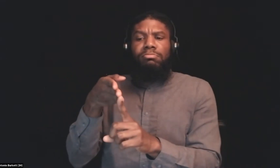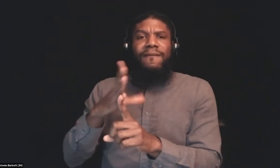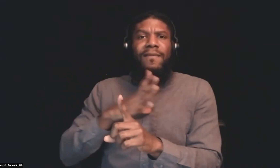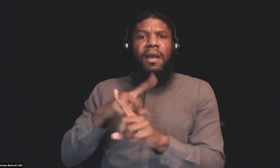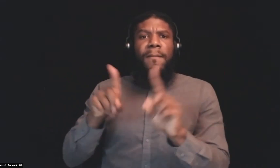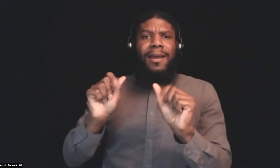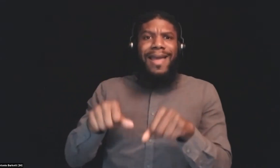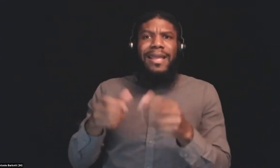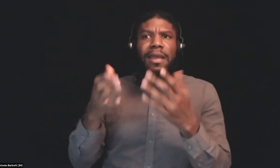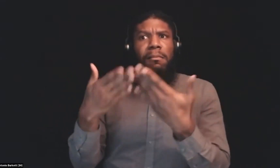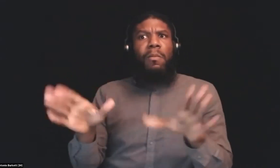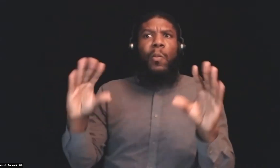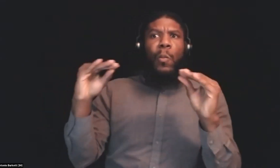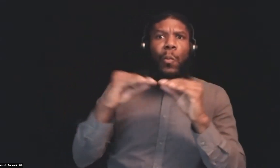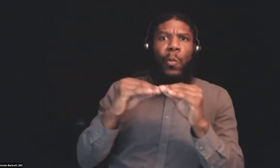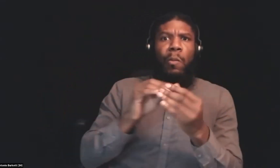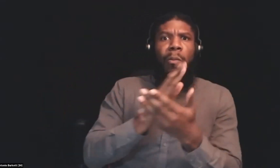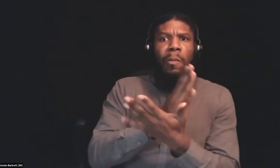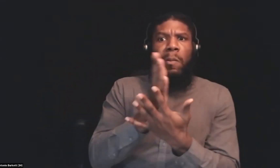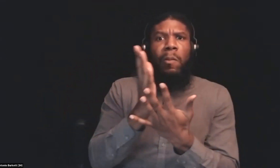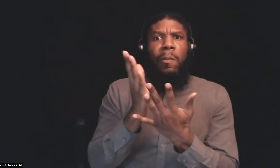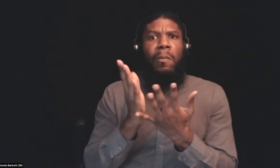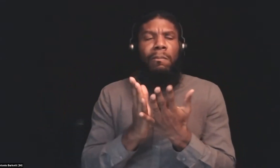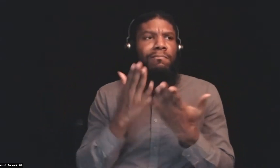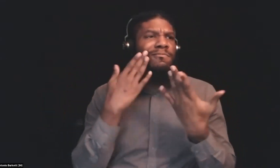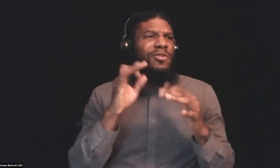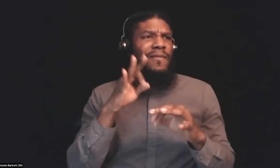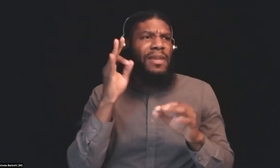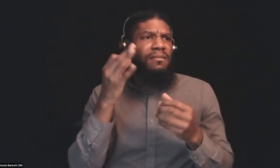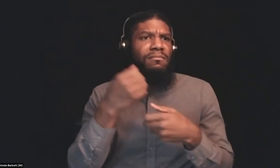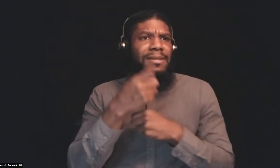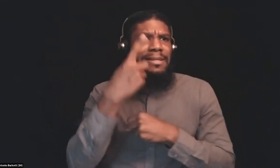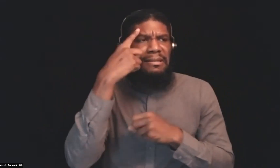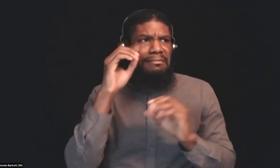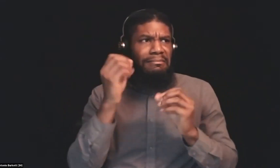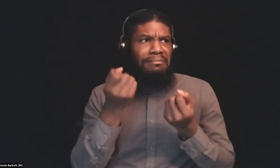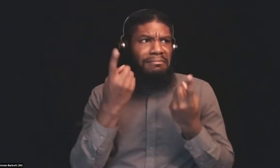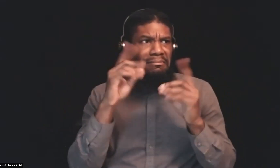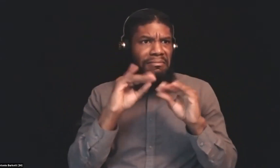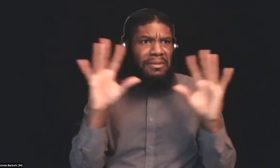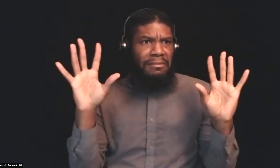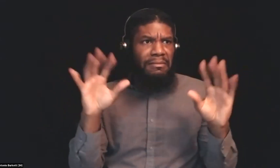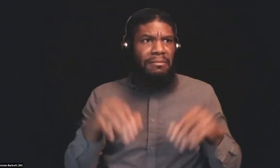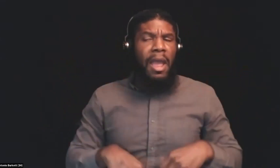yeah I think so, and i'm also just thinking about you know if we aren't training our tutors